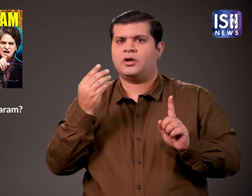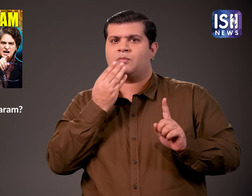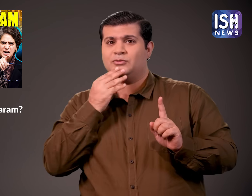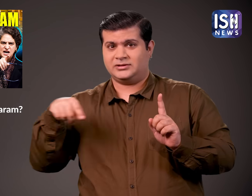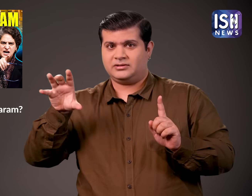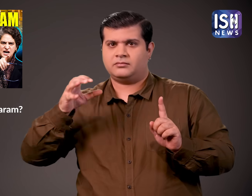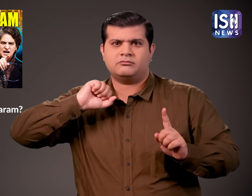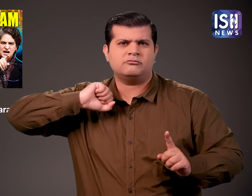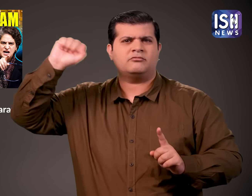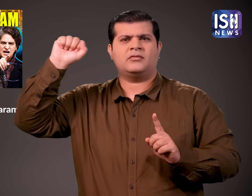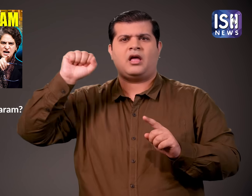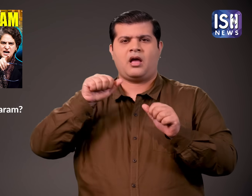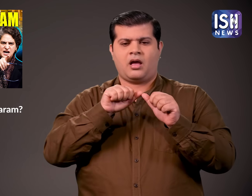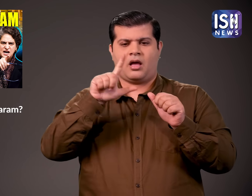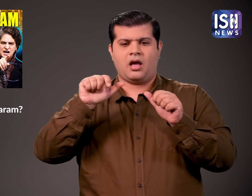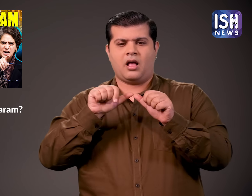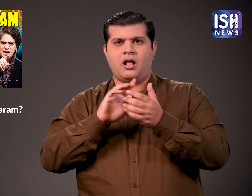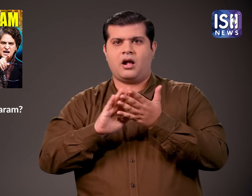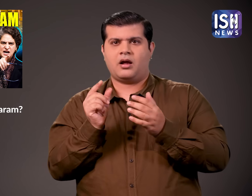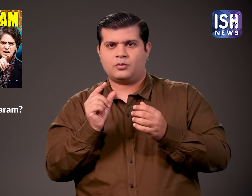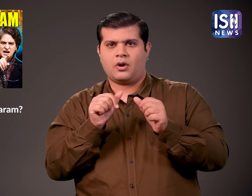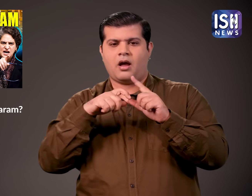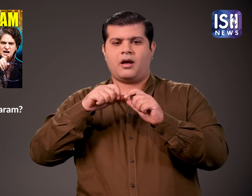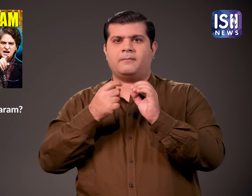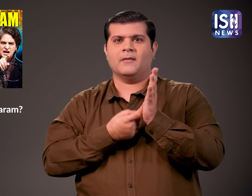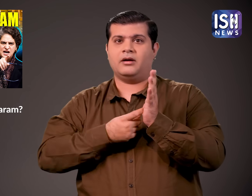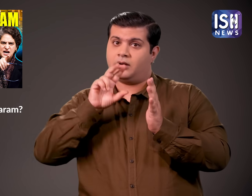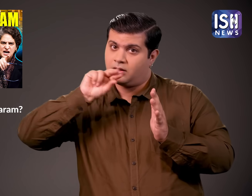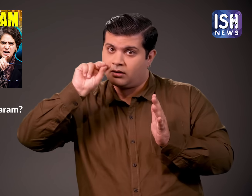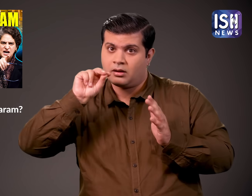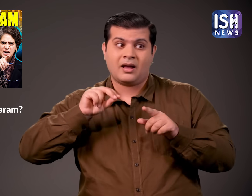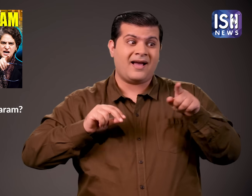just like some Muslims shouted “Allahu Akbar” during such tensions.